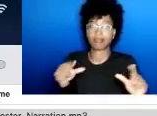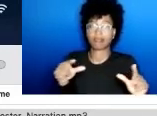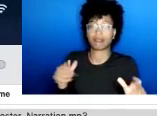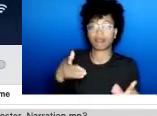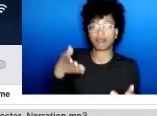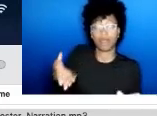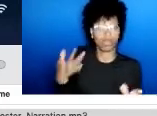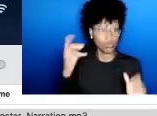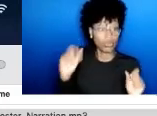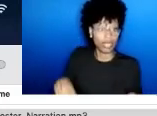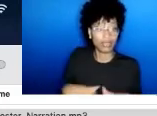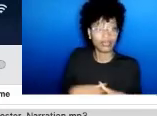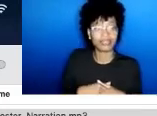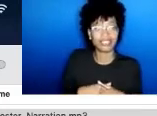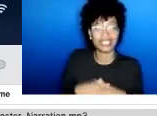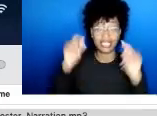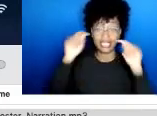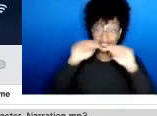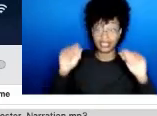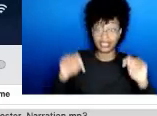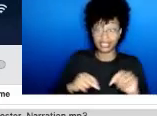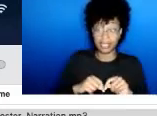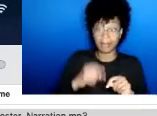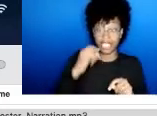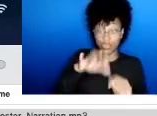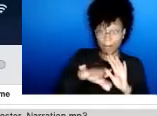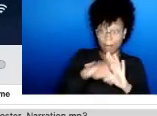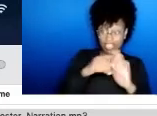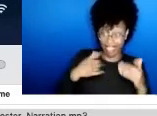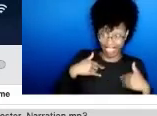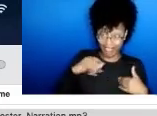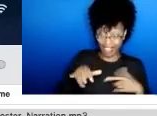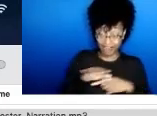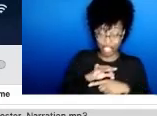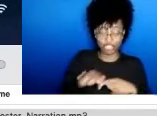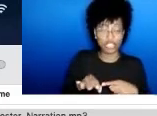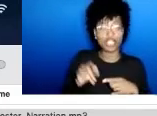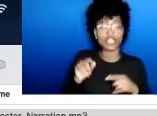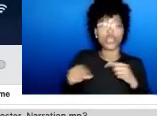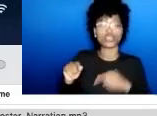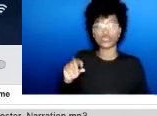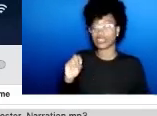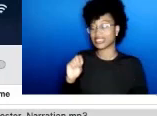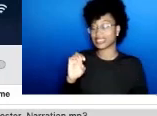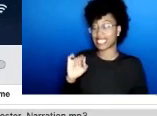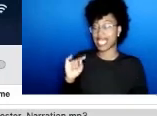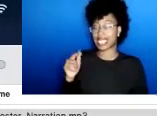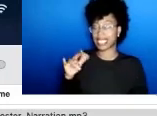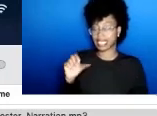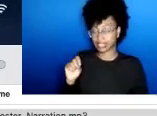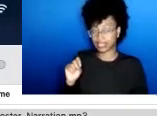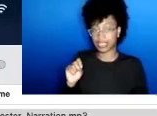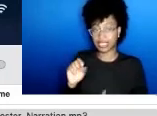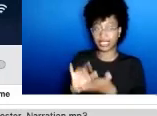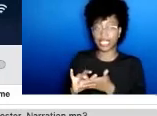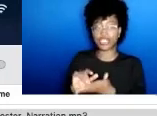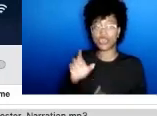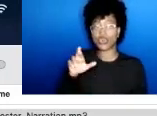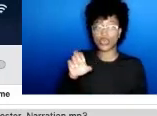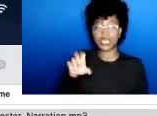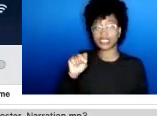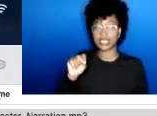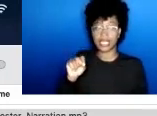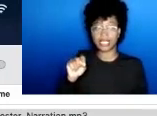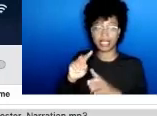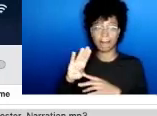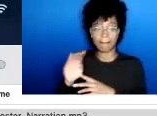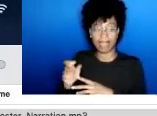07:07:47 you can go to template settings click here or reset the box and now you can choose